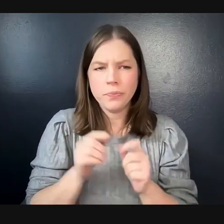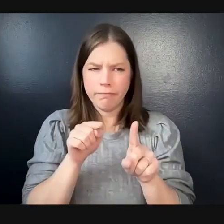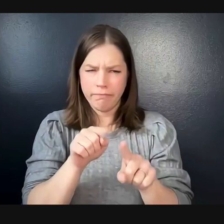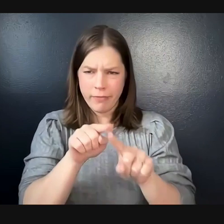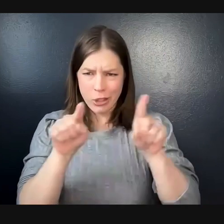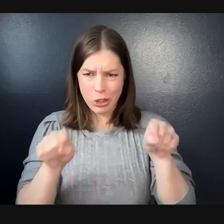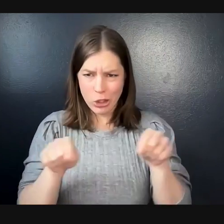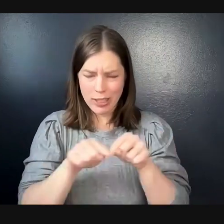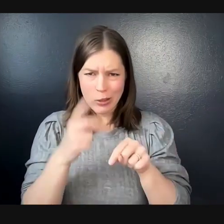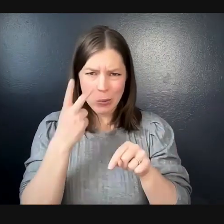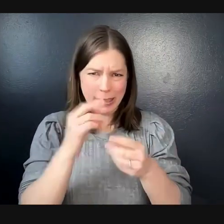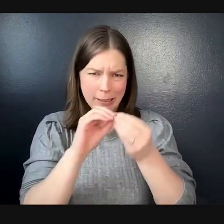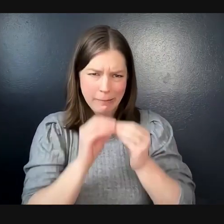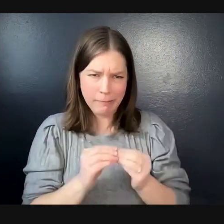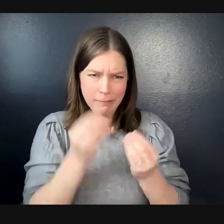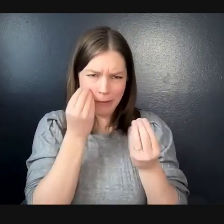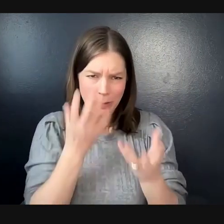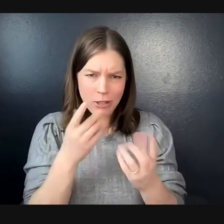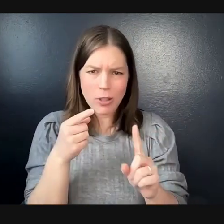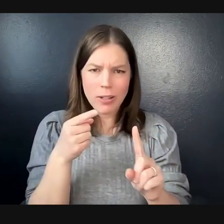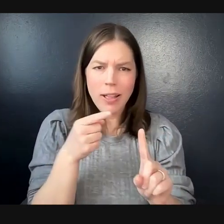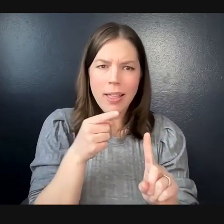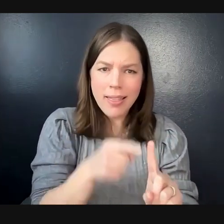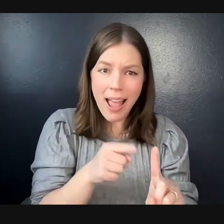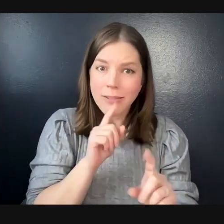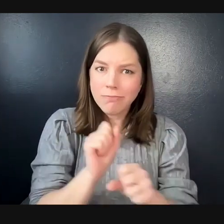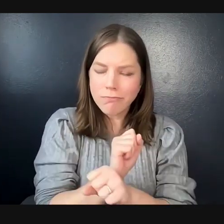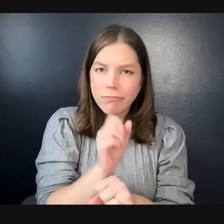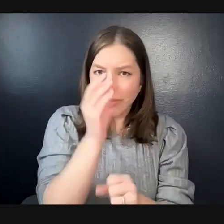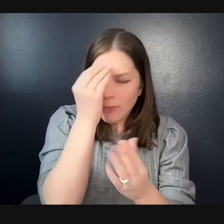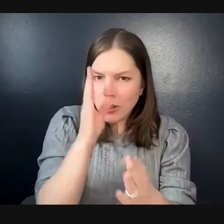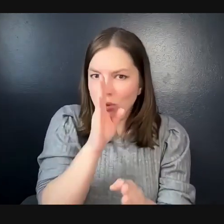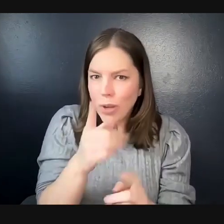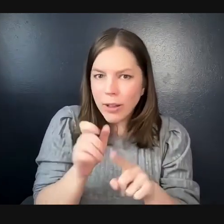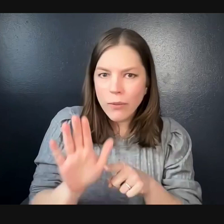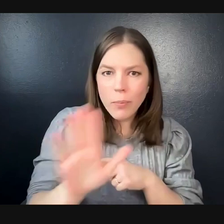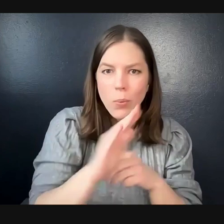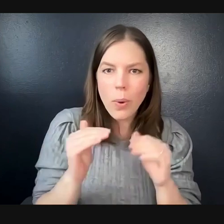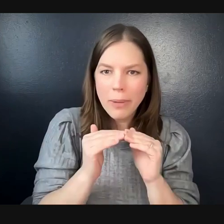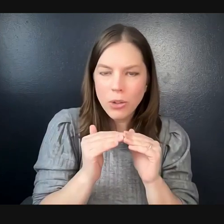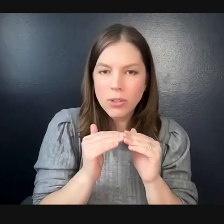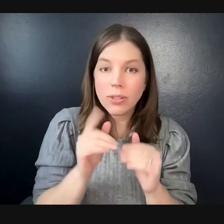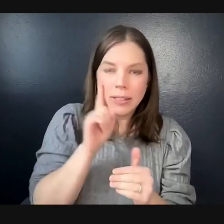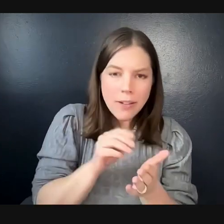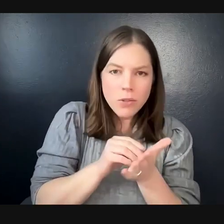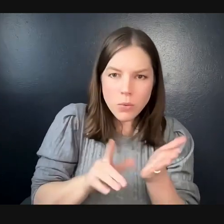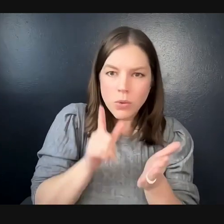Now, what you see on the screen are comments that are shared by your peers, other deaf students who